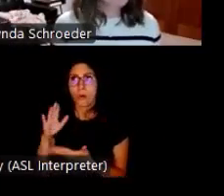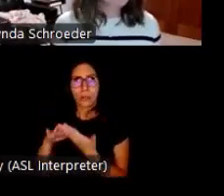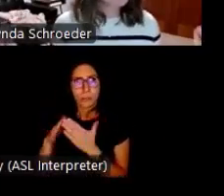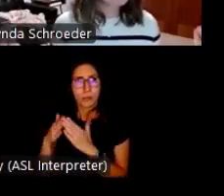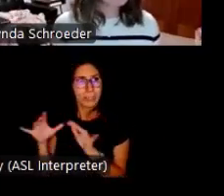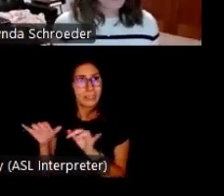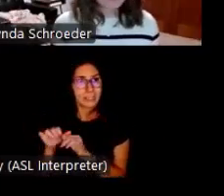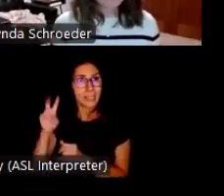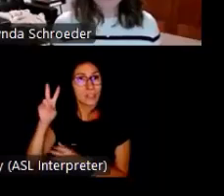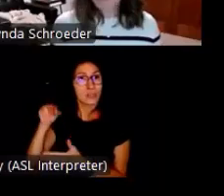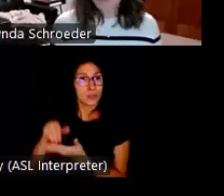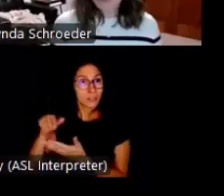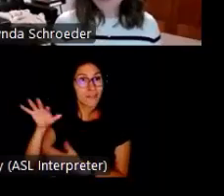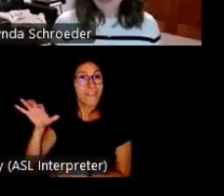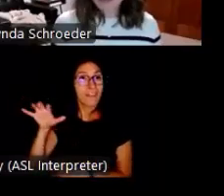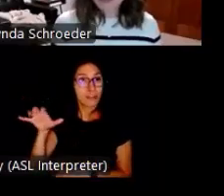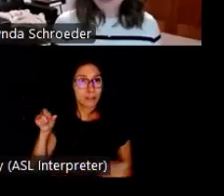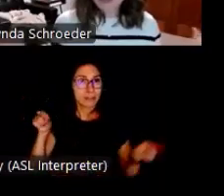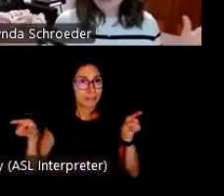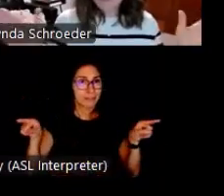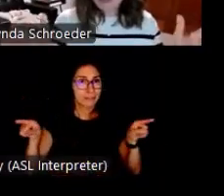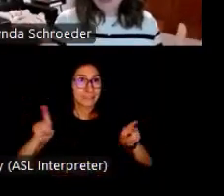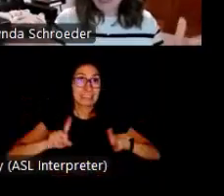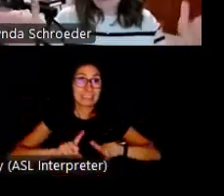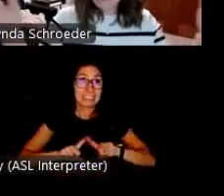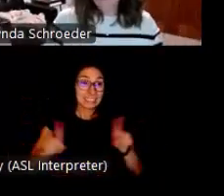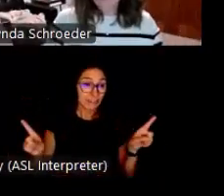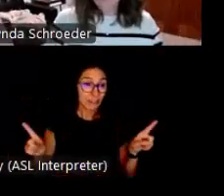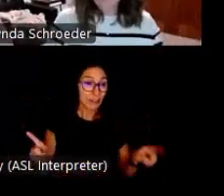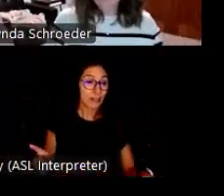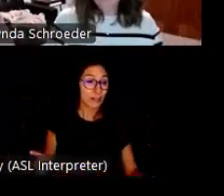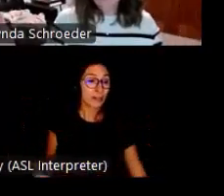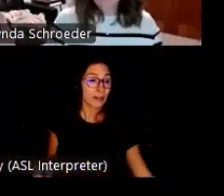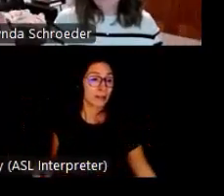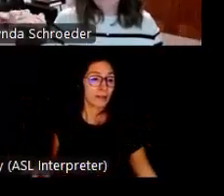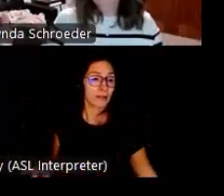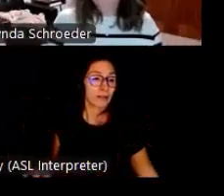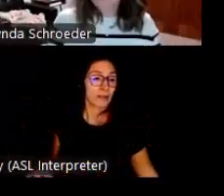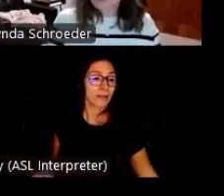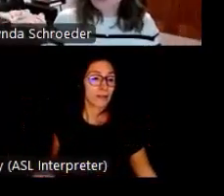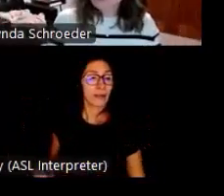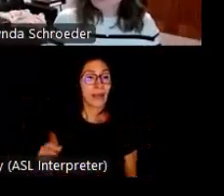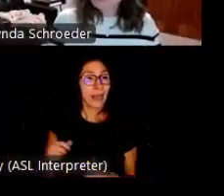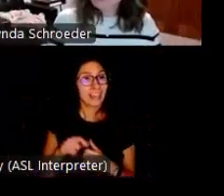And both of those are different if the next county is urban.